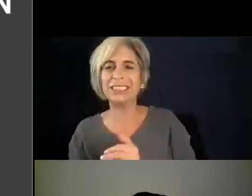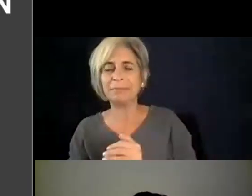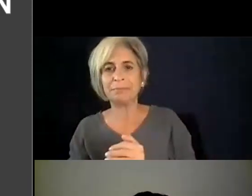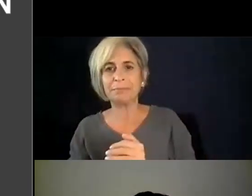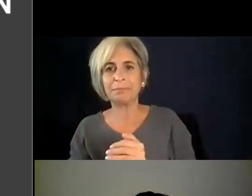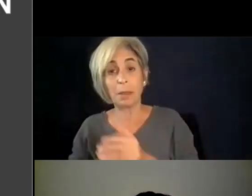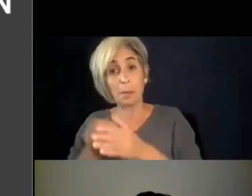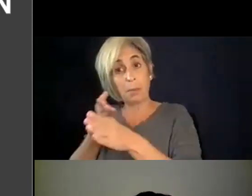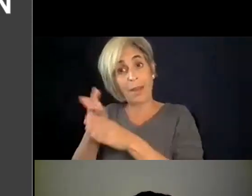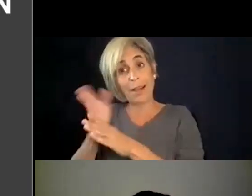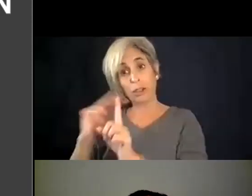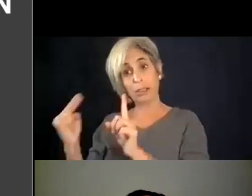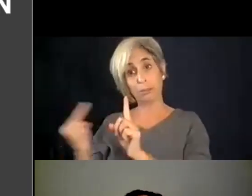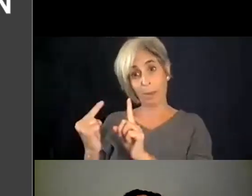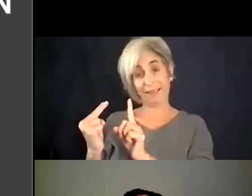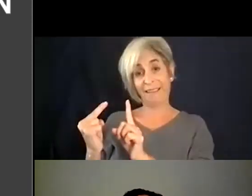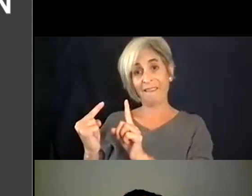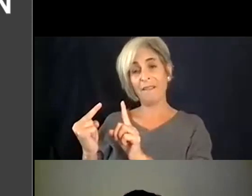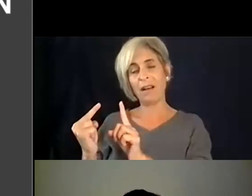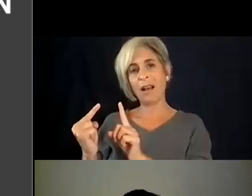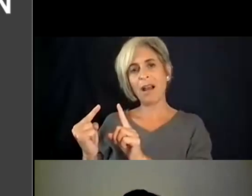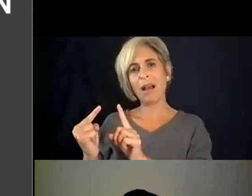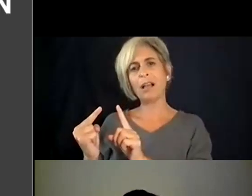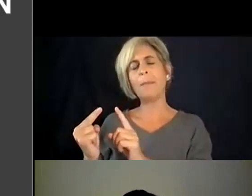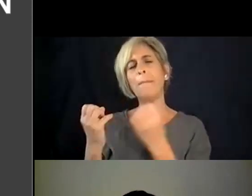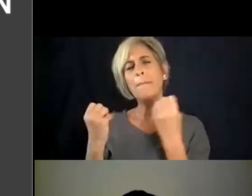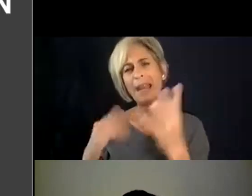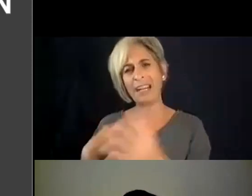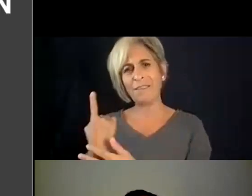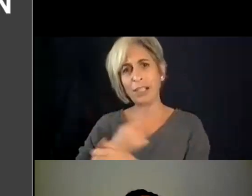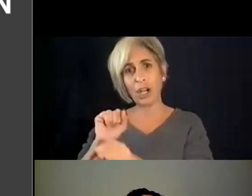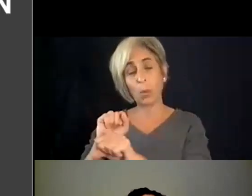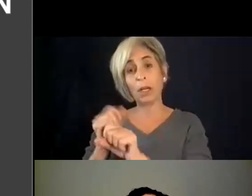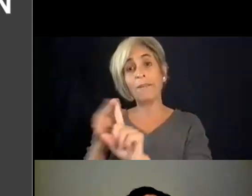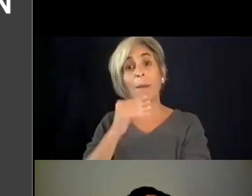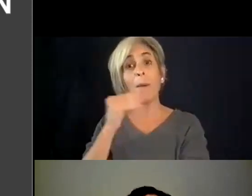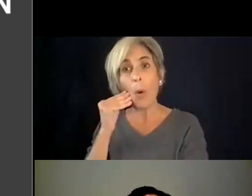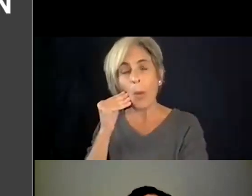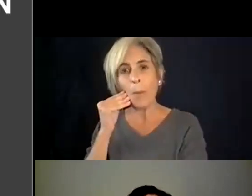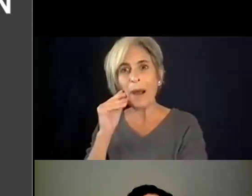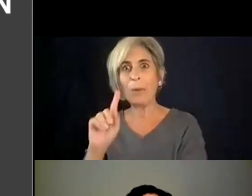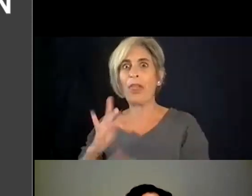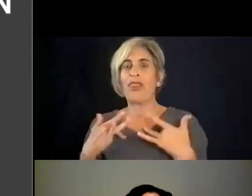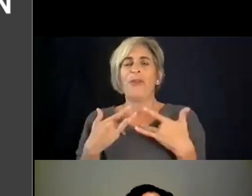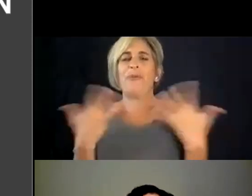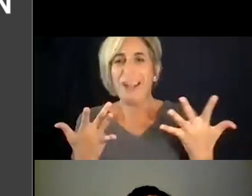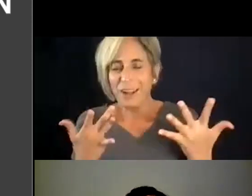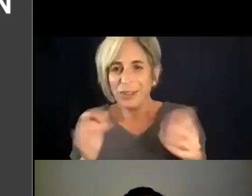From a professional standpoint, so many of us are working remotely and I was so excited when I logged into the Zoom call today that the